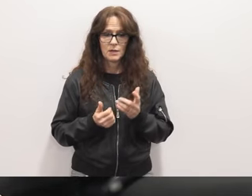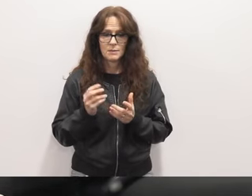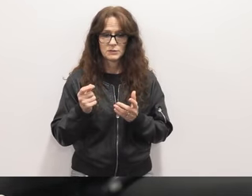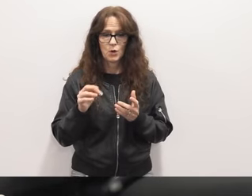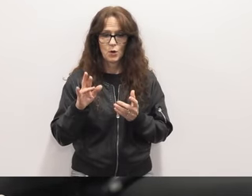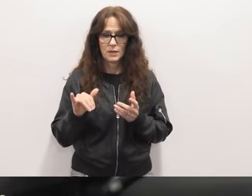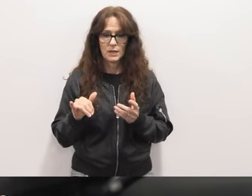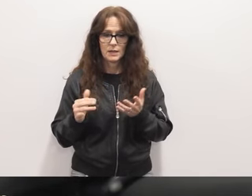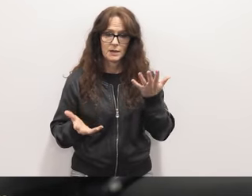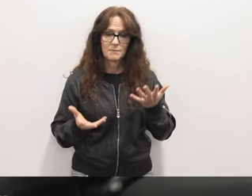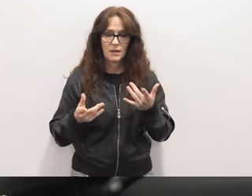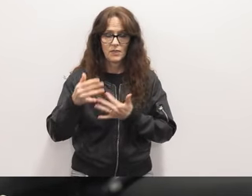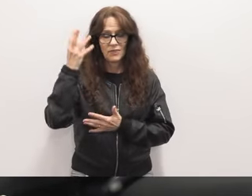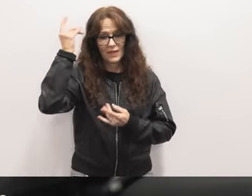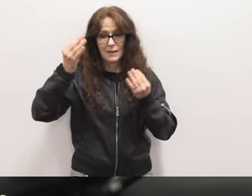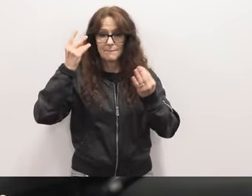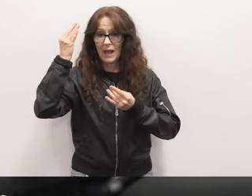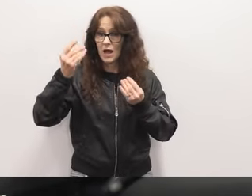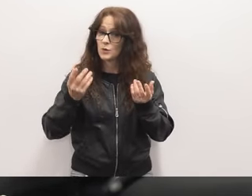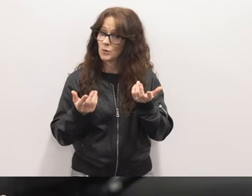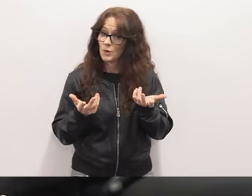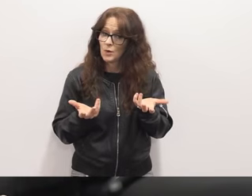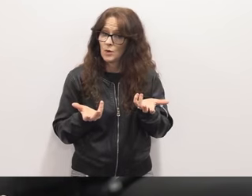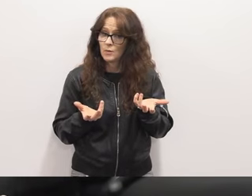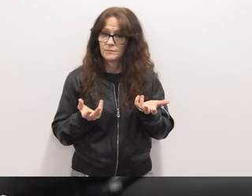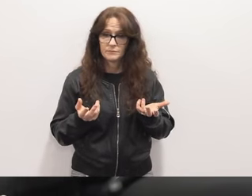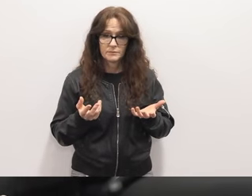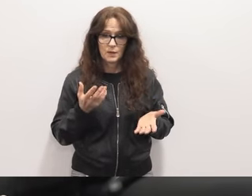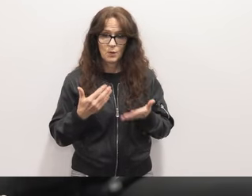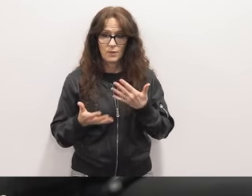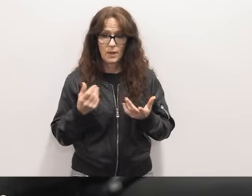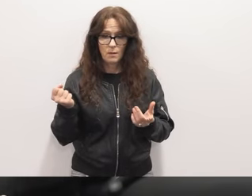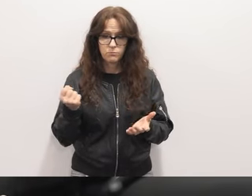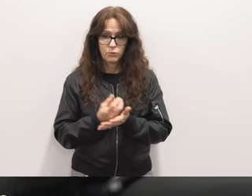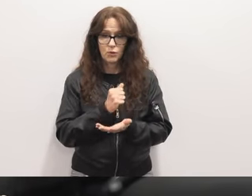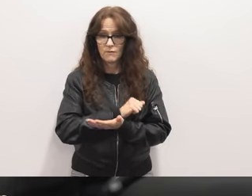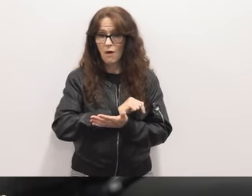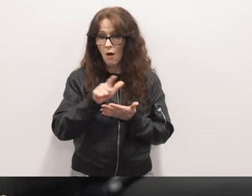So perhaps you can think about whether you're going to approve all of those, or as AJ said,